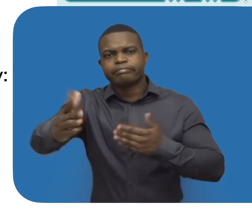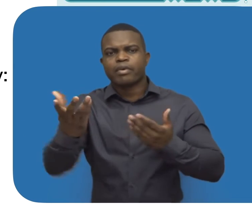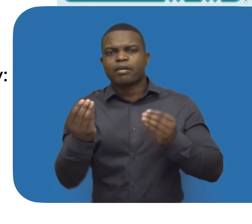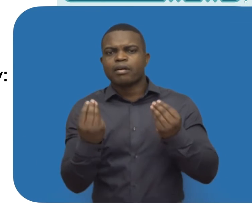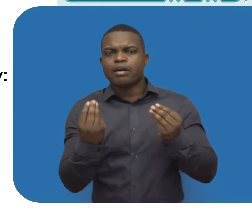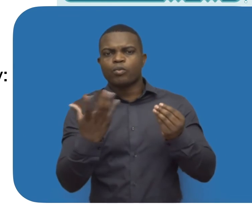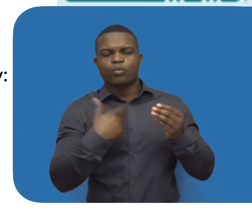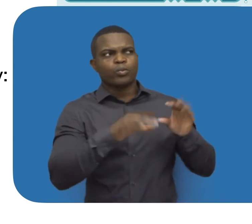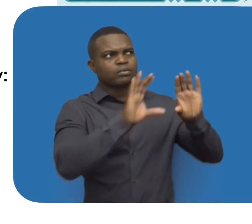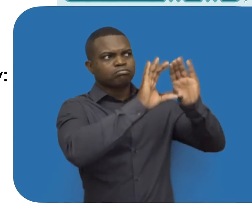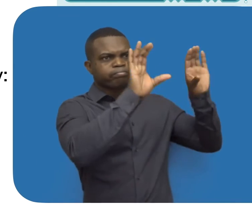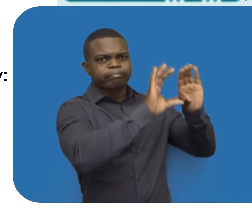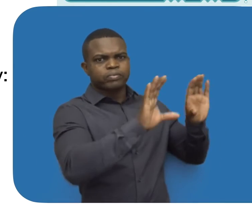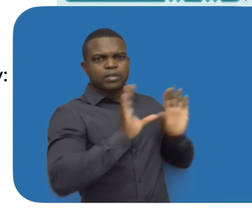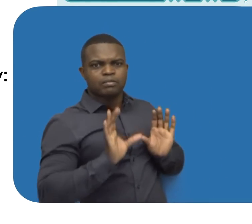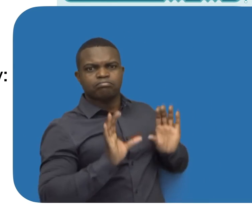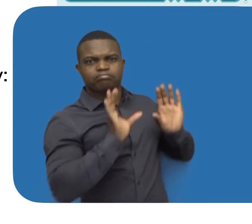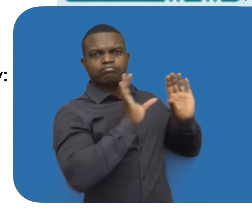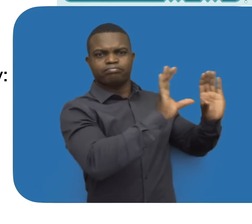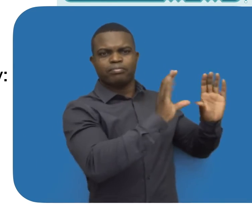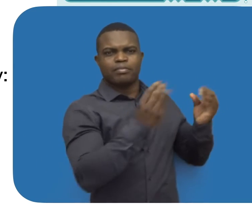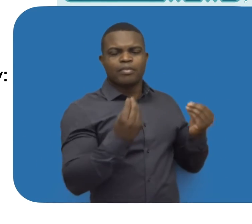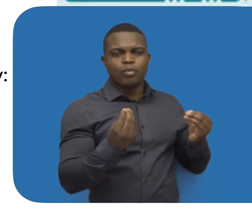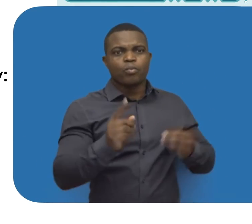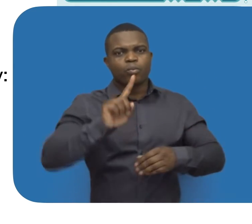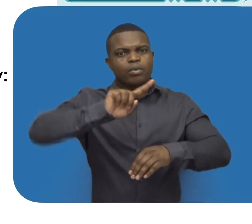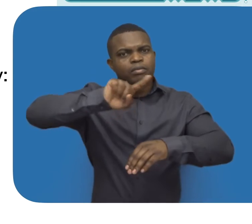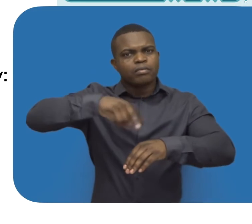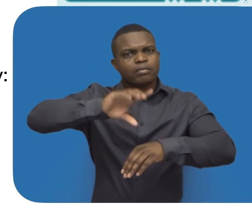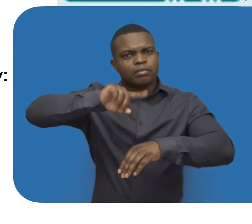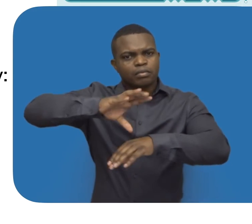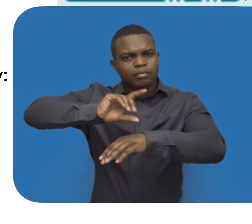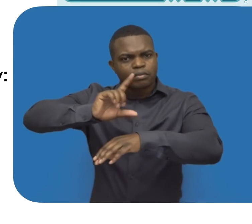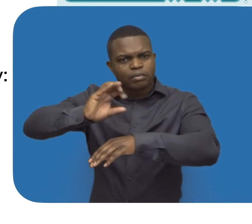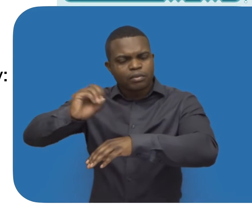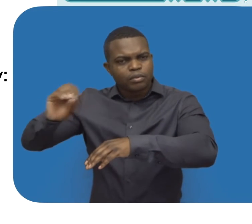At over one thousand hours of raw recording time, captured from several perspectives